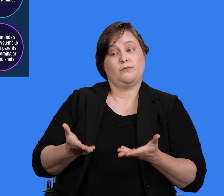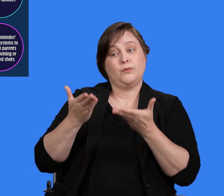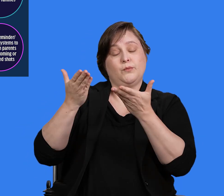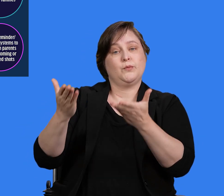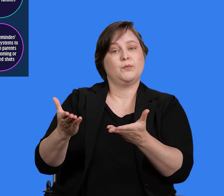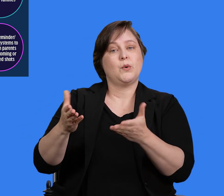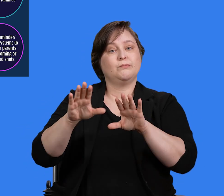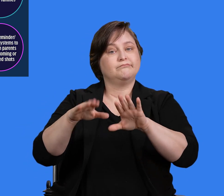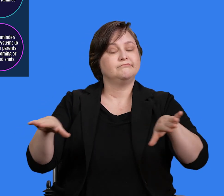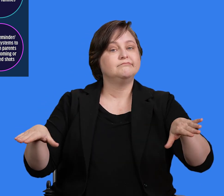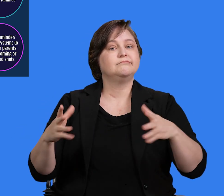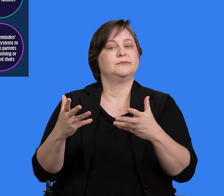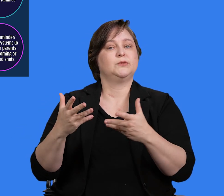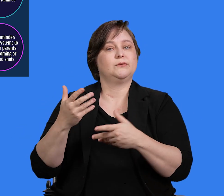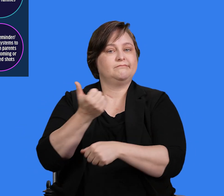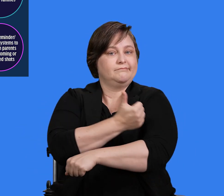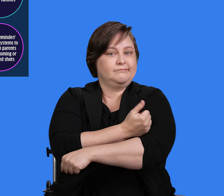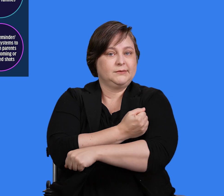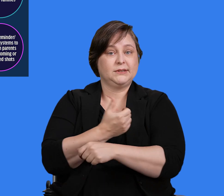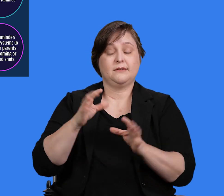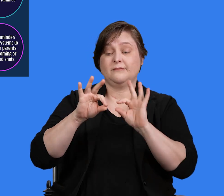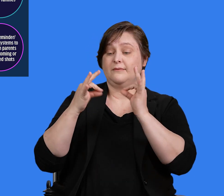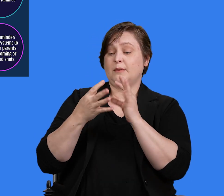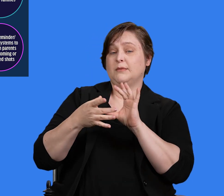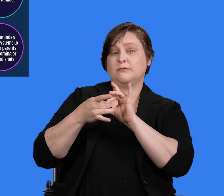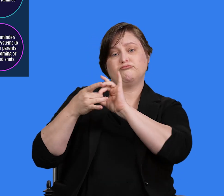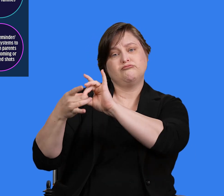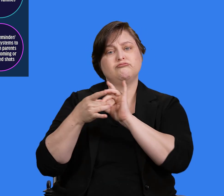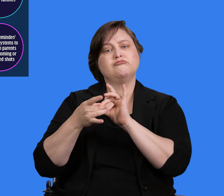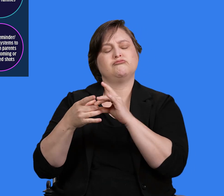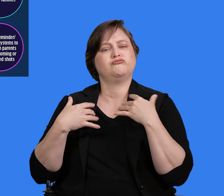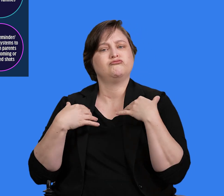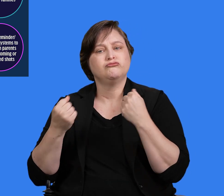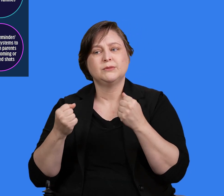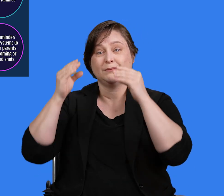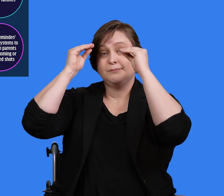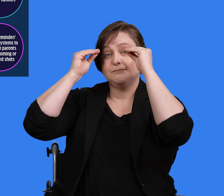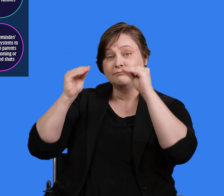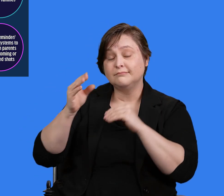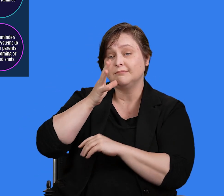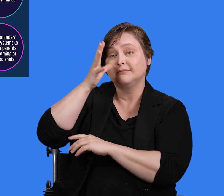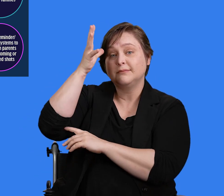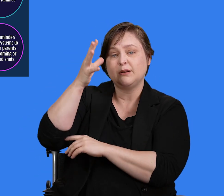They can strengthen their relationships with families and educate parents about the benefits of vaccination.